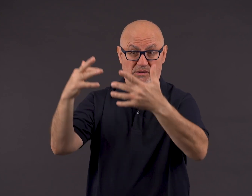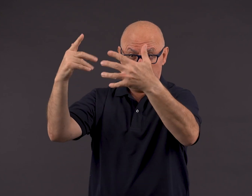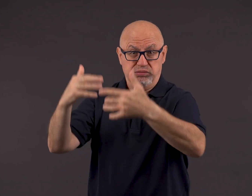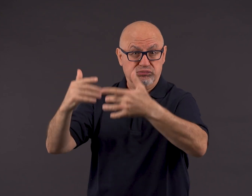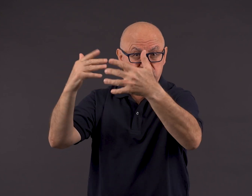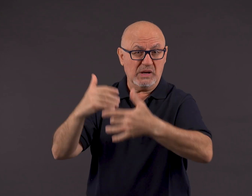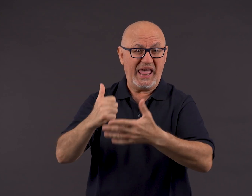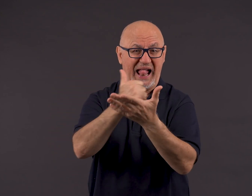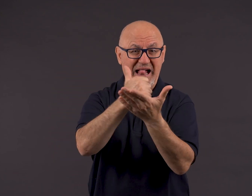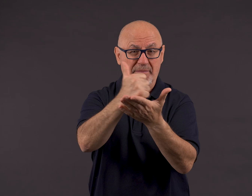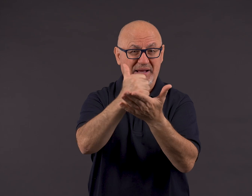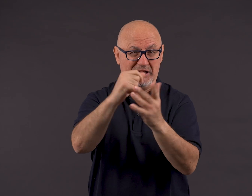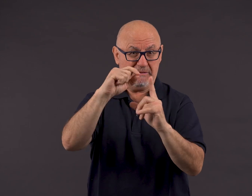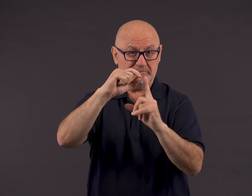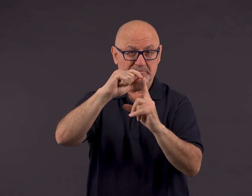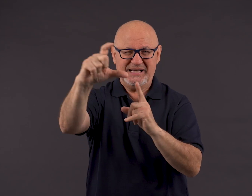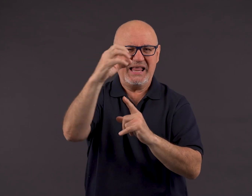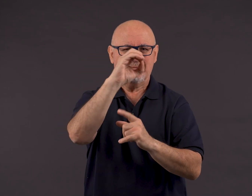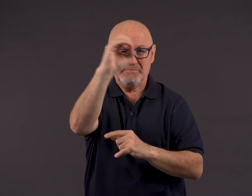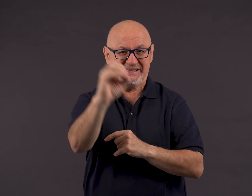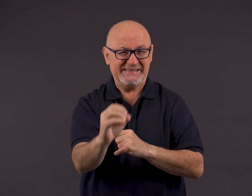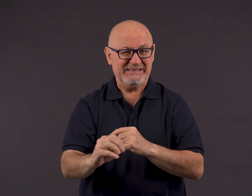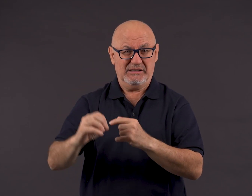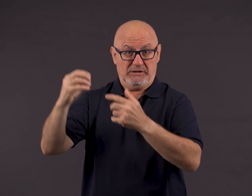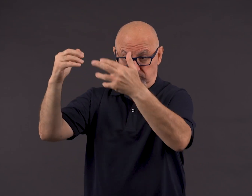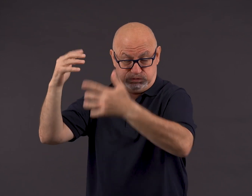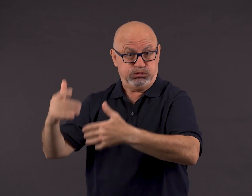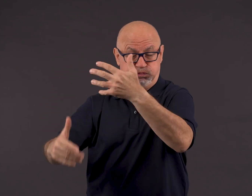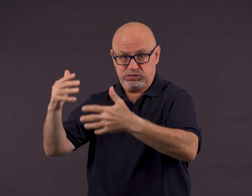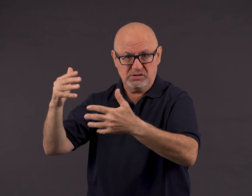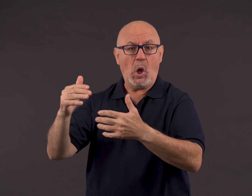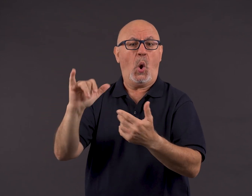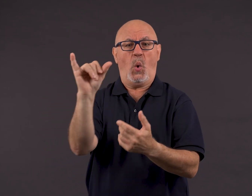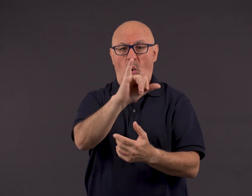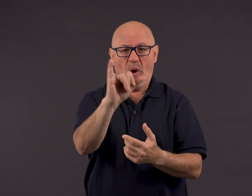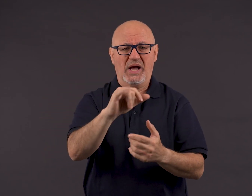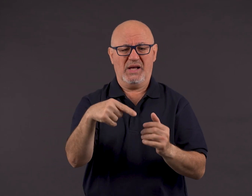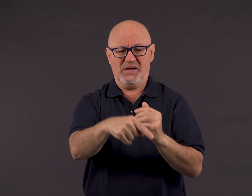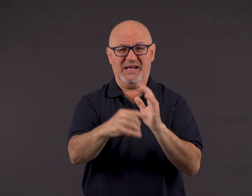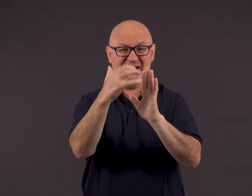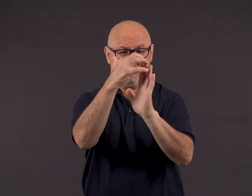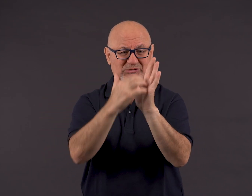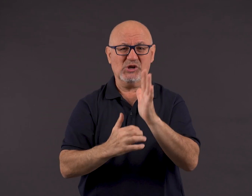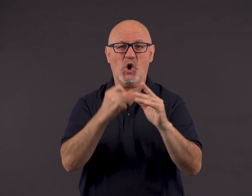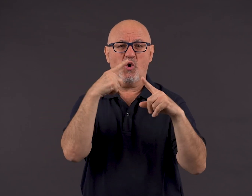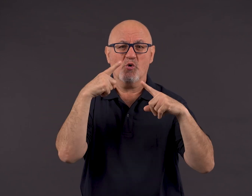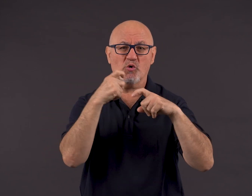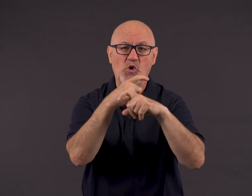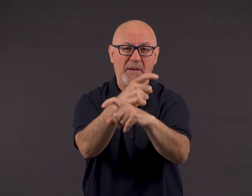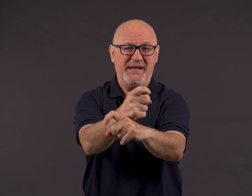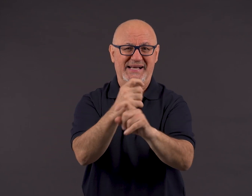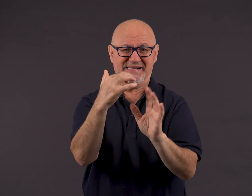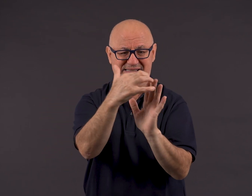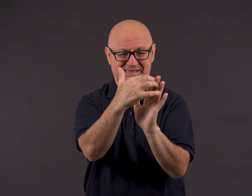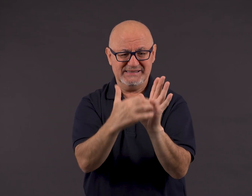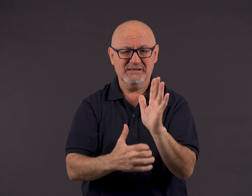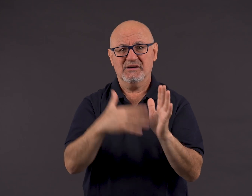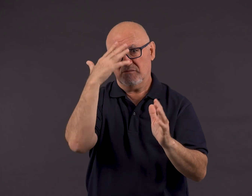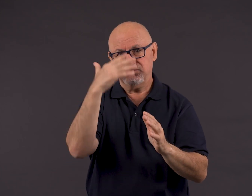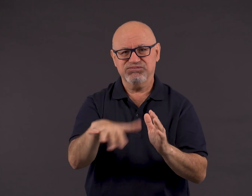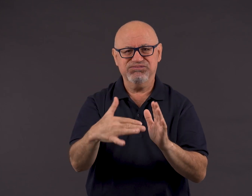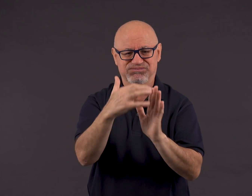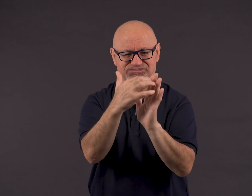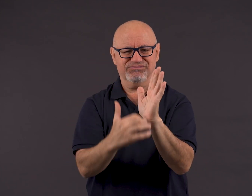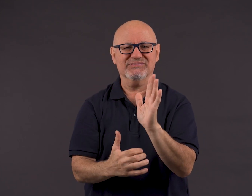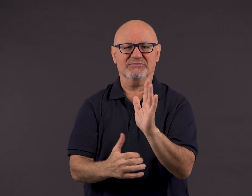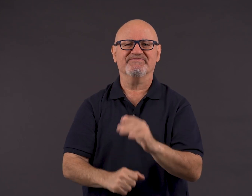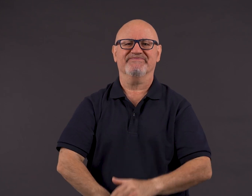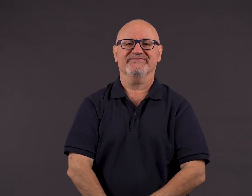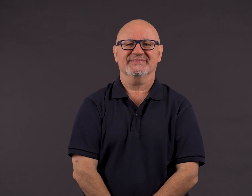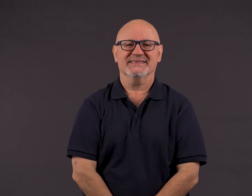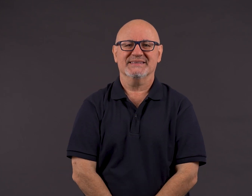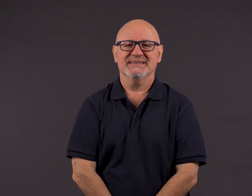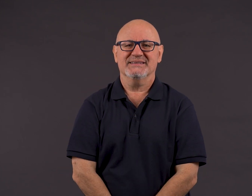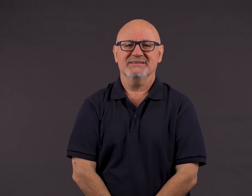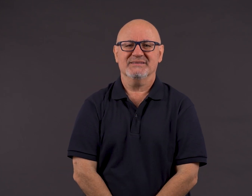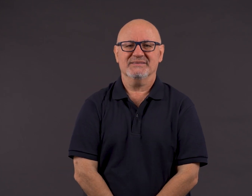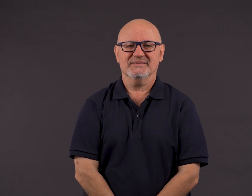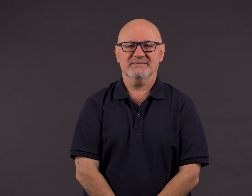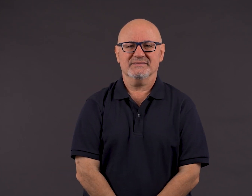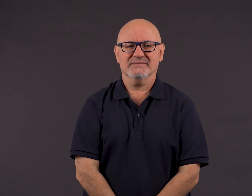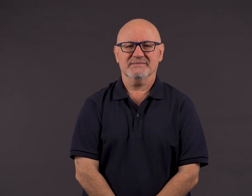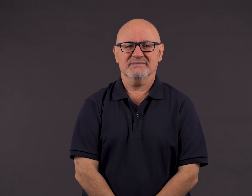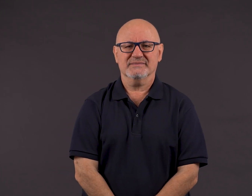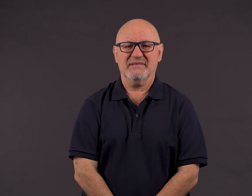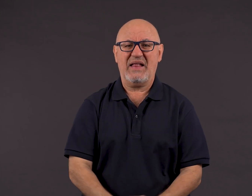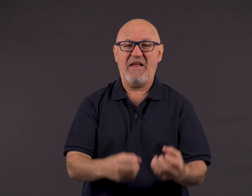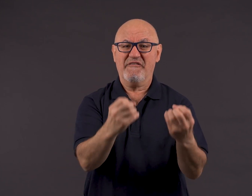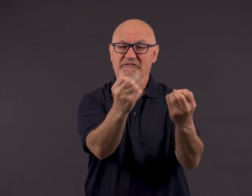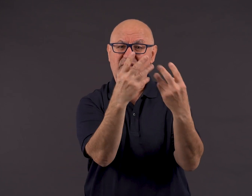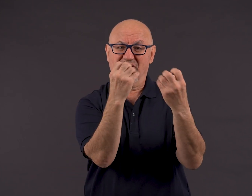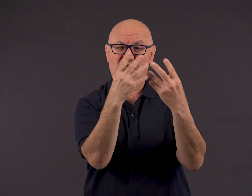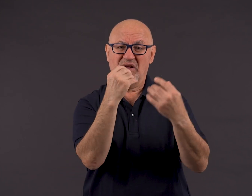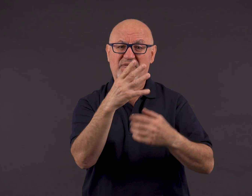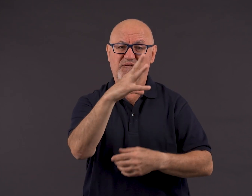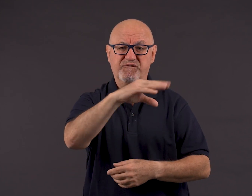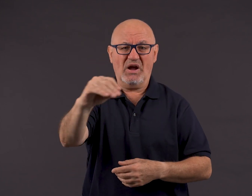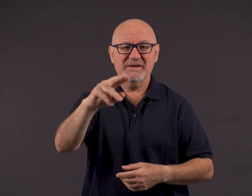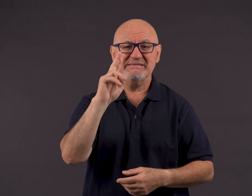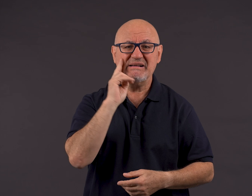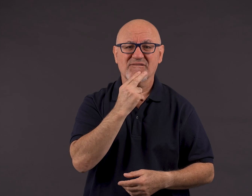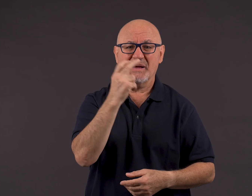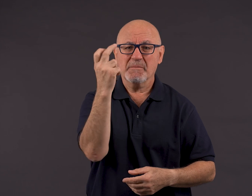example show data with statistics and percentages or even through a detailed report. Feedback from